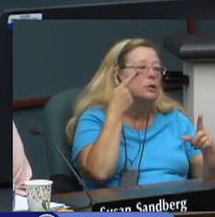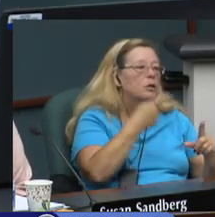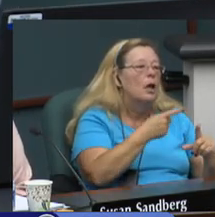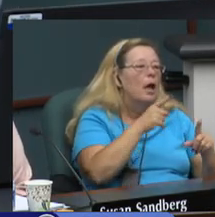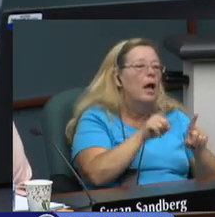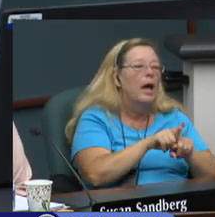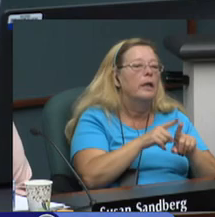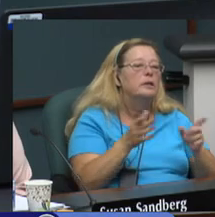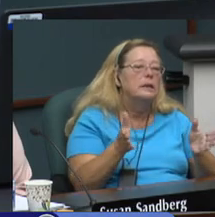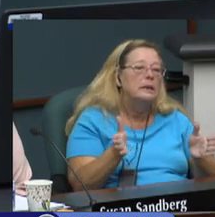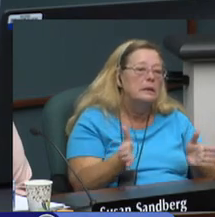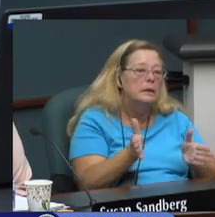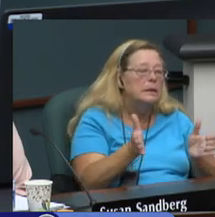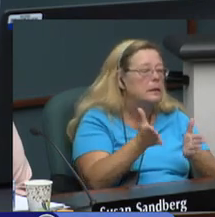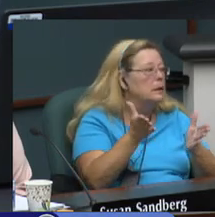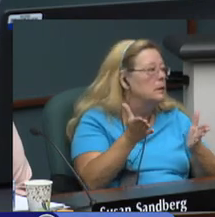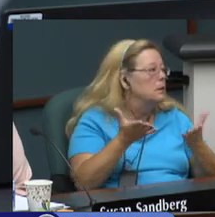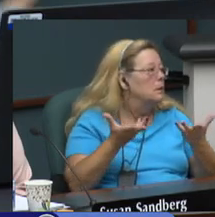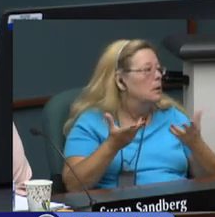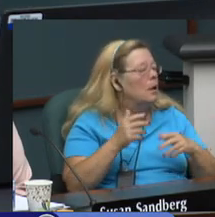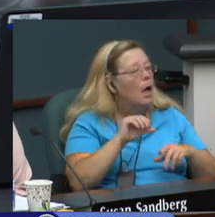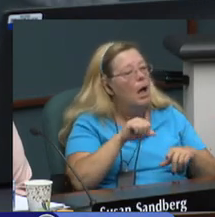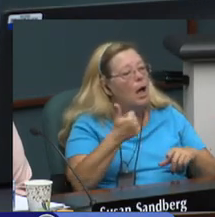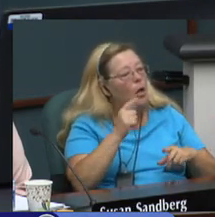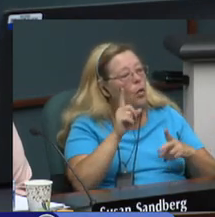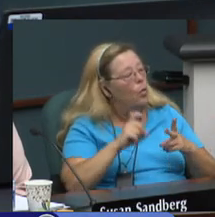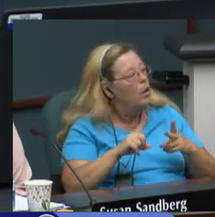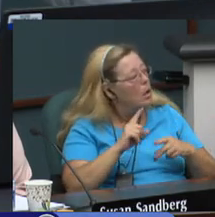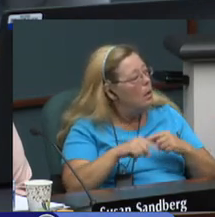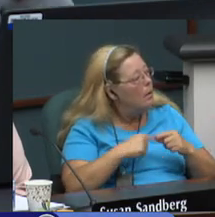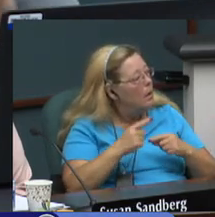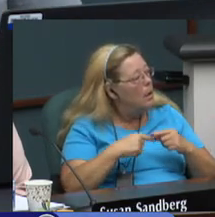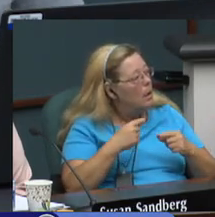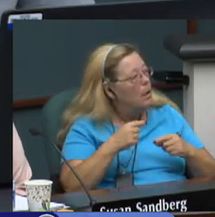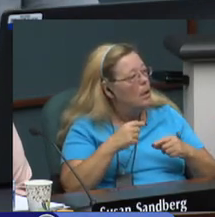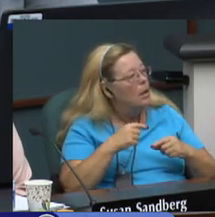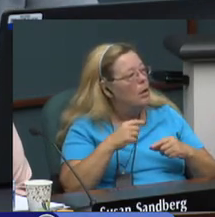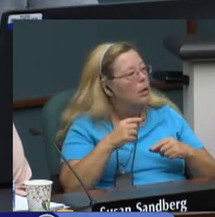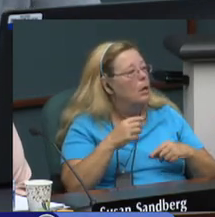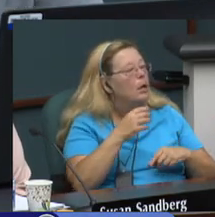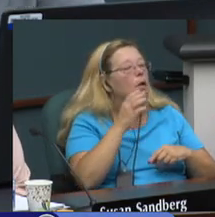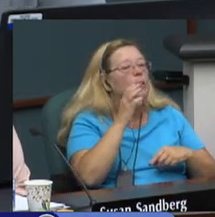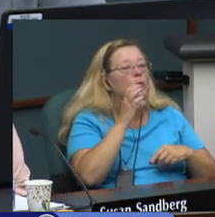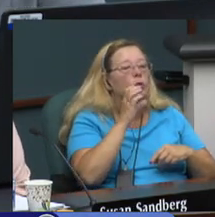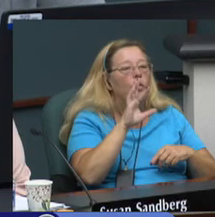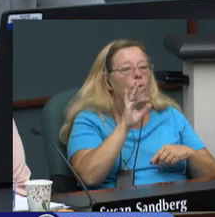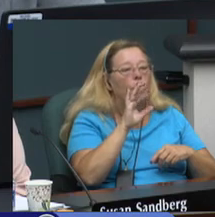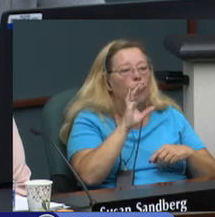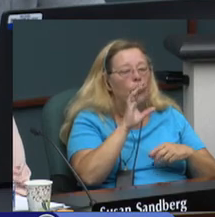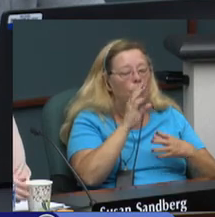your other question about criteria there is criteria in Chapter six we can get